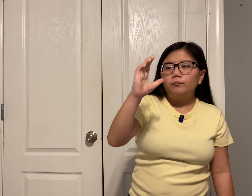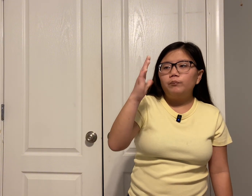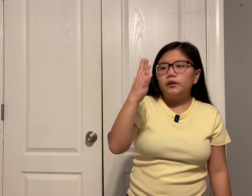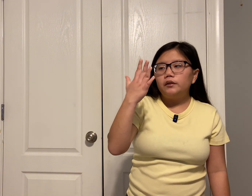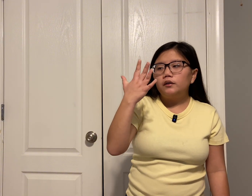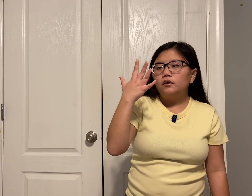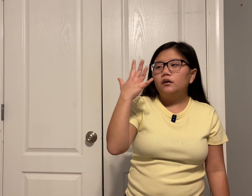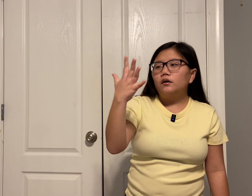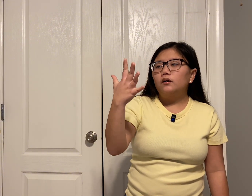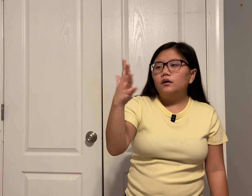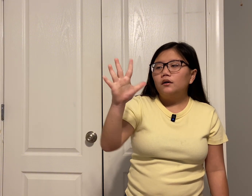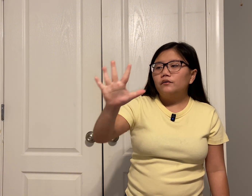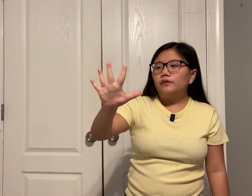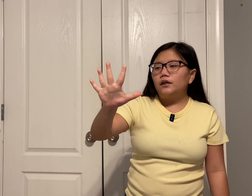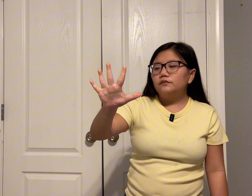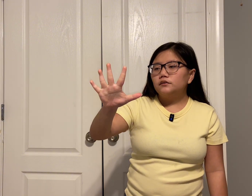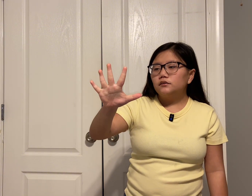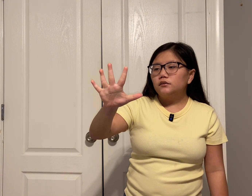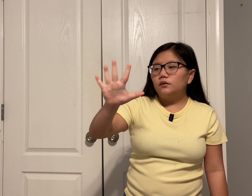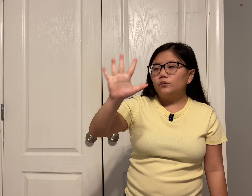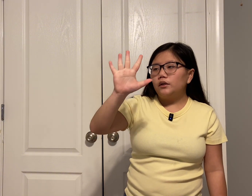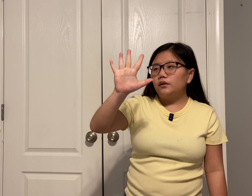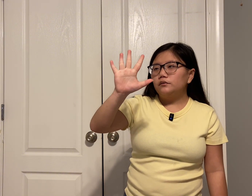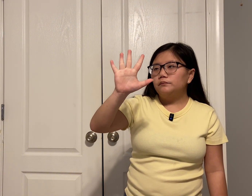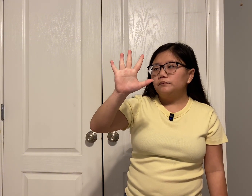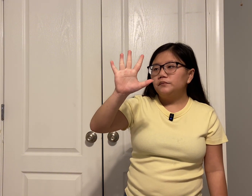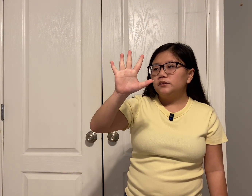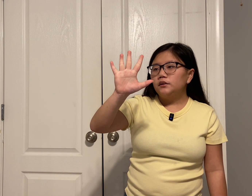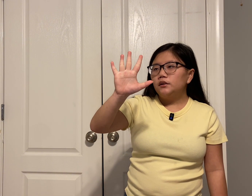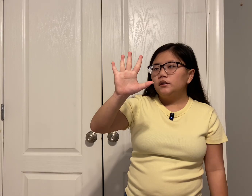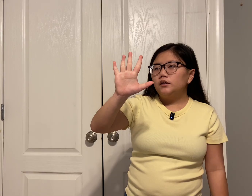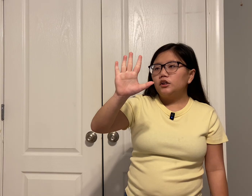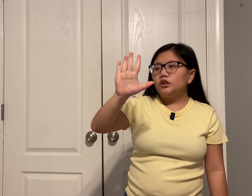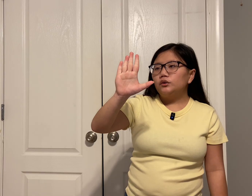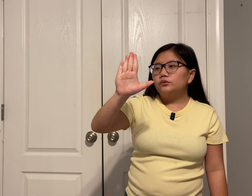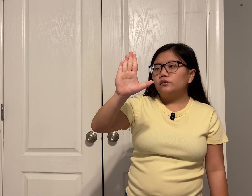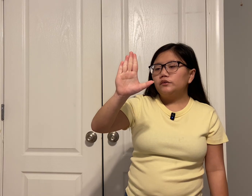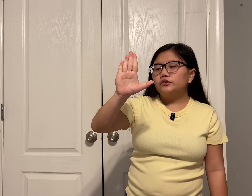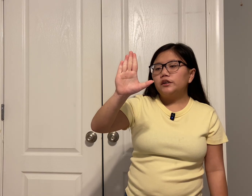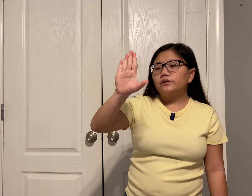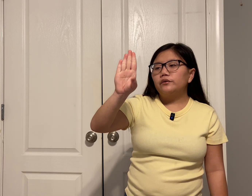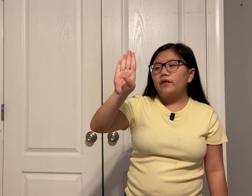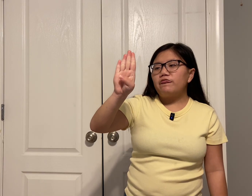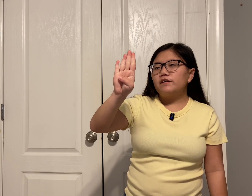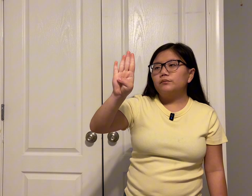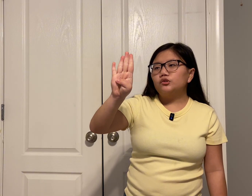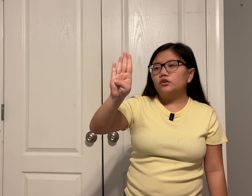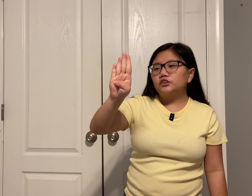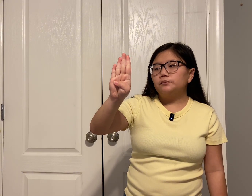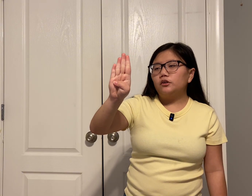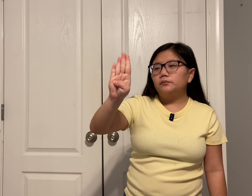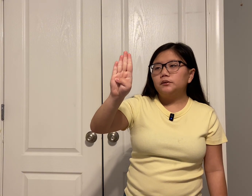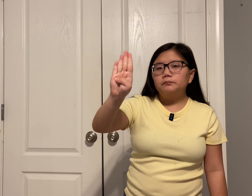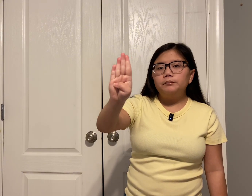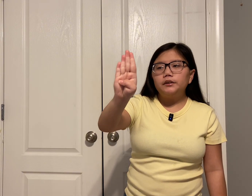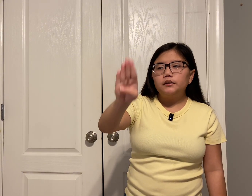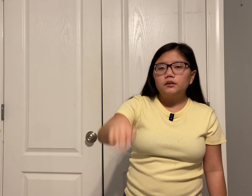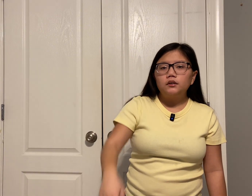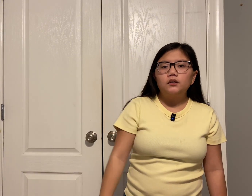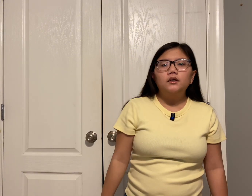"B," five on one hand, close all fingers together, thumb across the palm. "B."